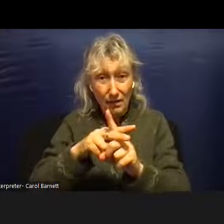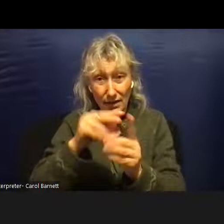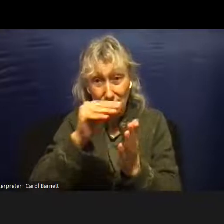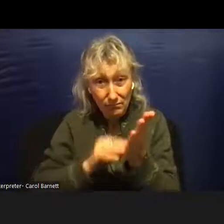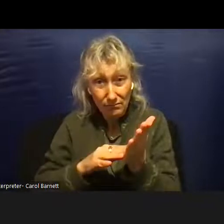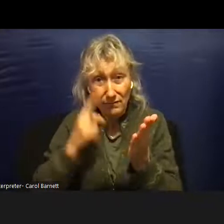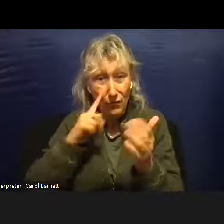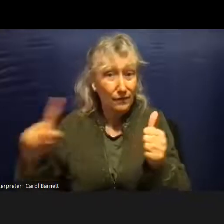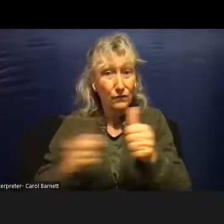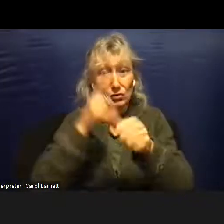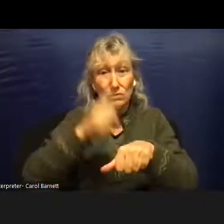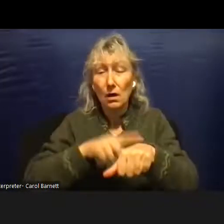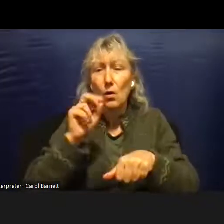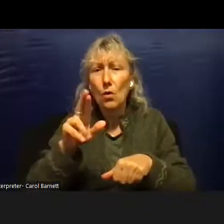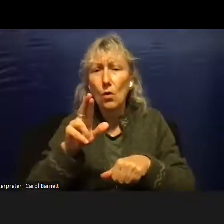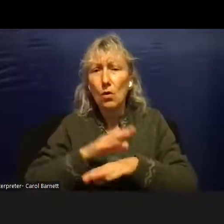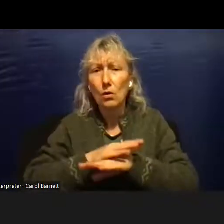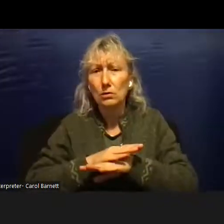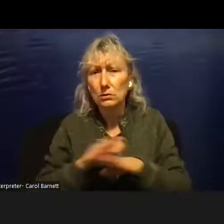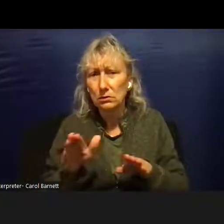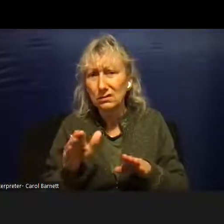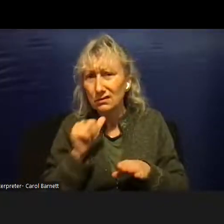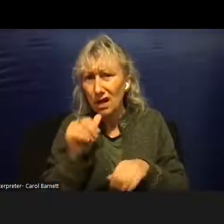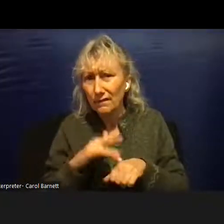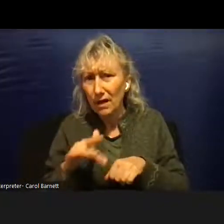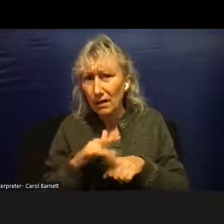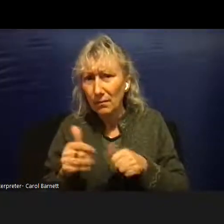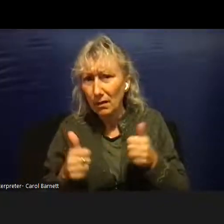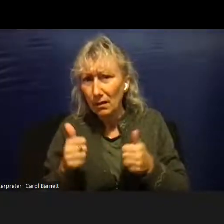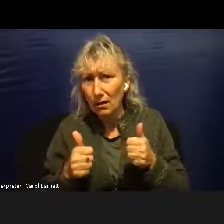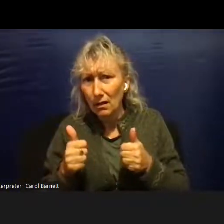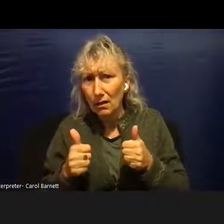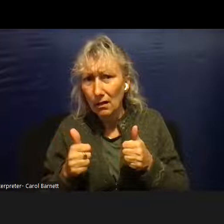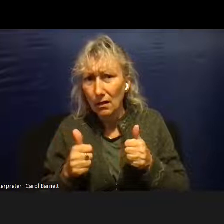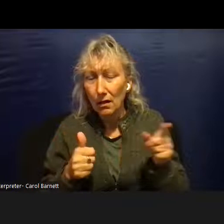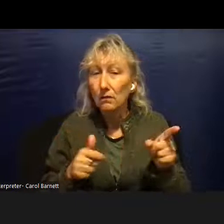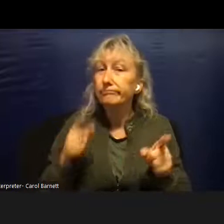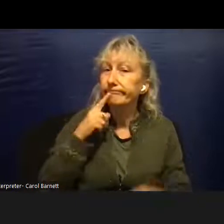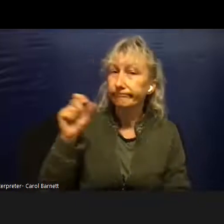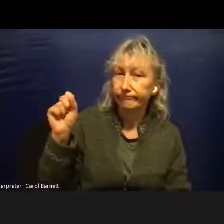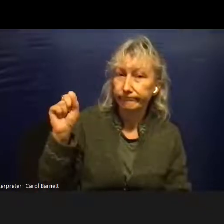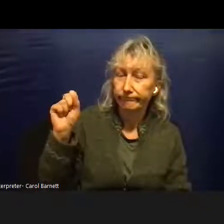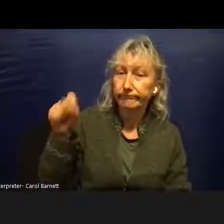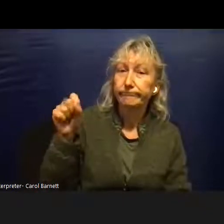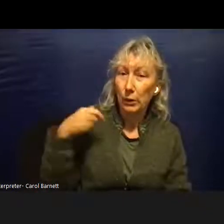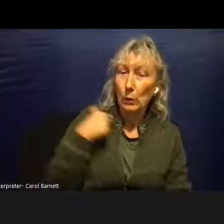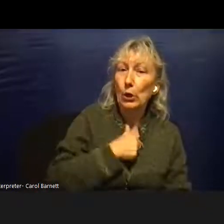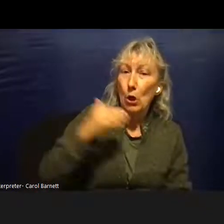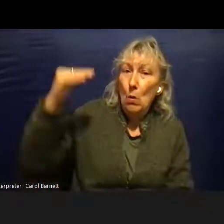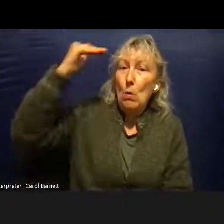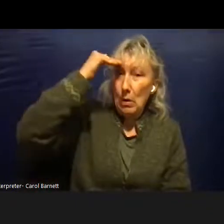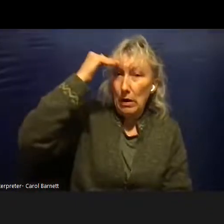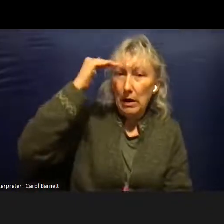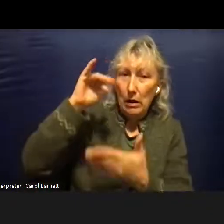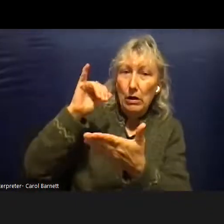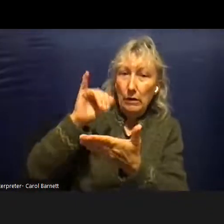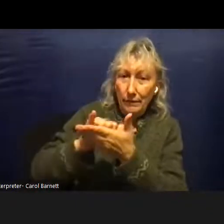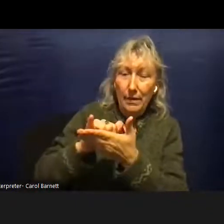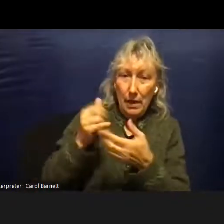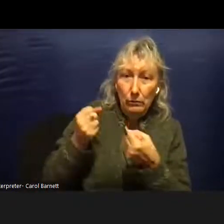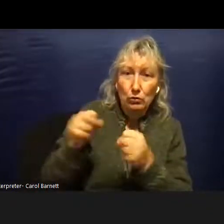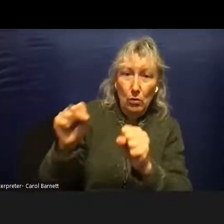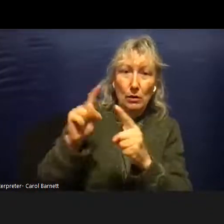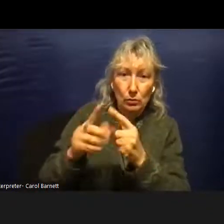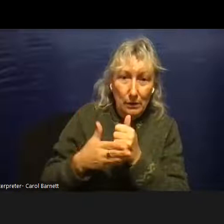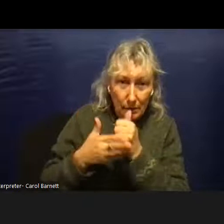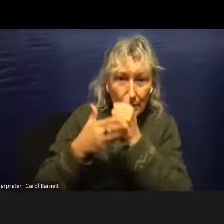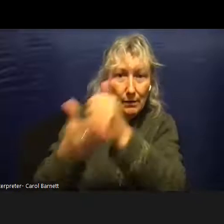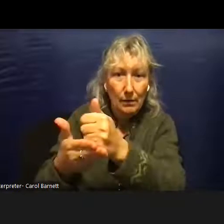Do you know if there might be also like additional funding for us to help people get their items if they're filing for the first time?